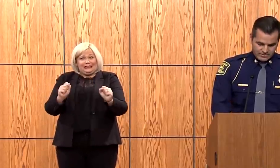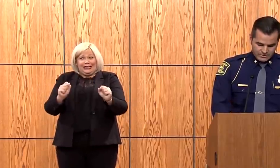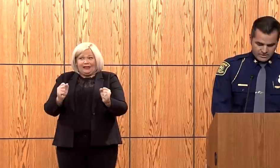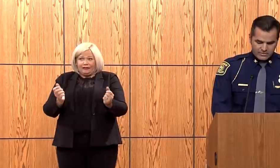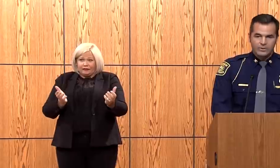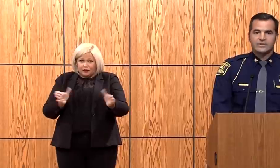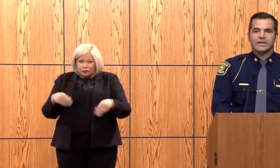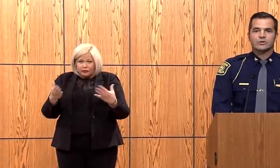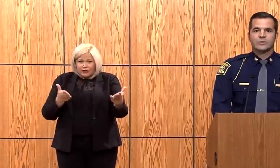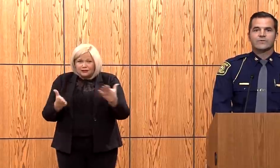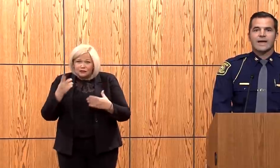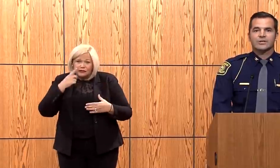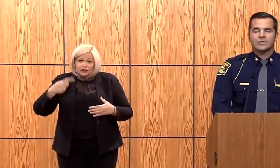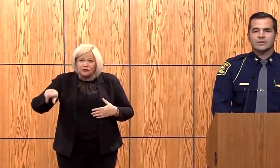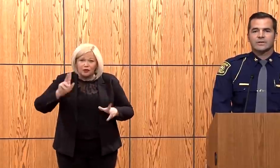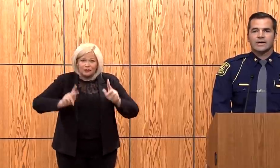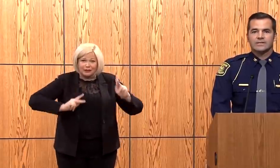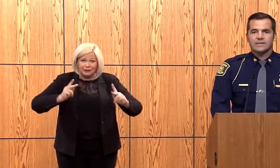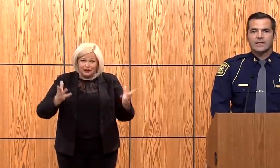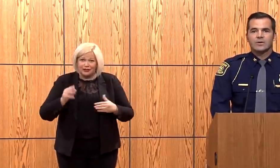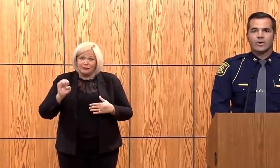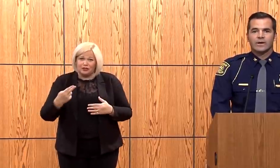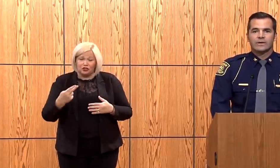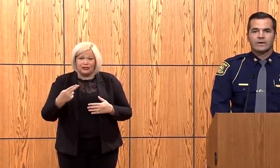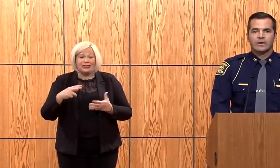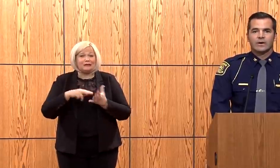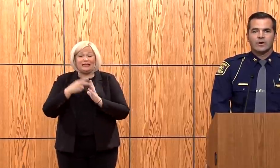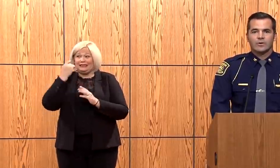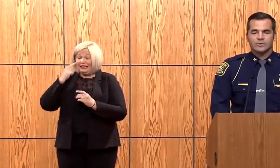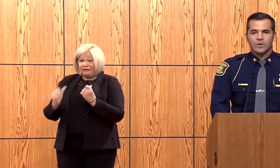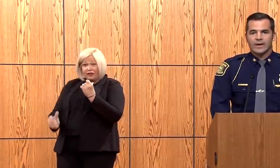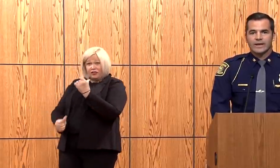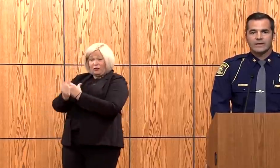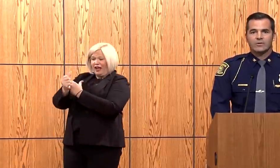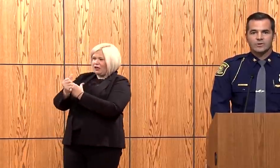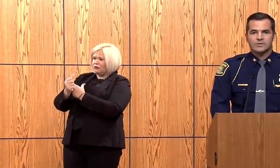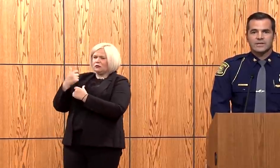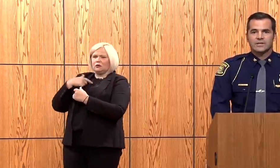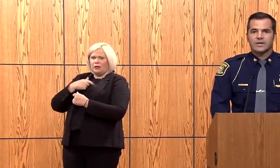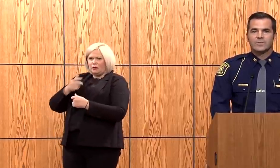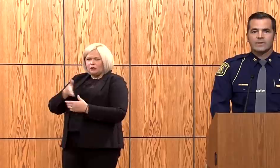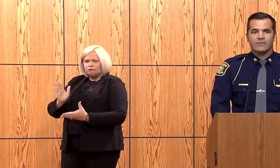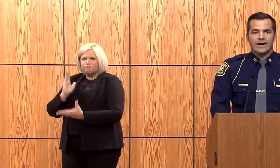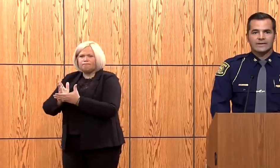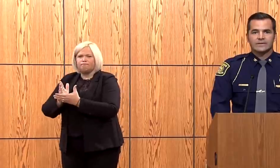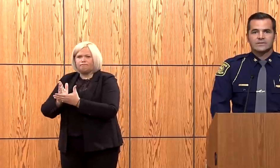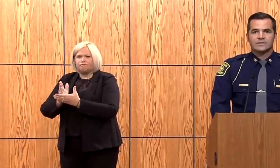WE TAKE -- WE TOOK AN OATH TO PROTECT AND DEFEND AND TO SERVE PROTECT AND DEFEND AND TO SERVE AND TOGETHER WE WILL TAKE SWIFT